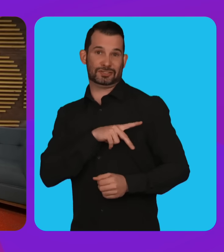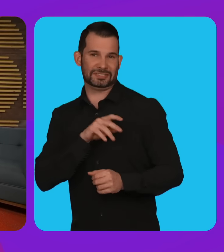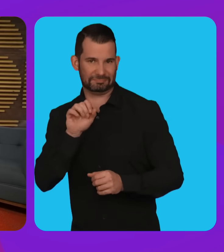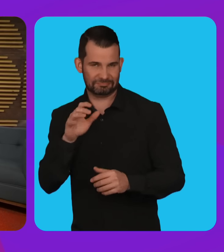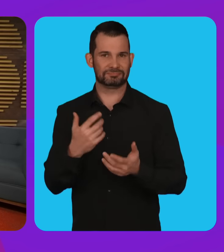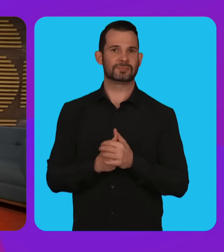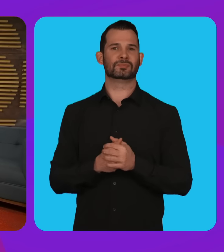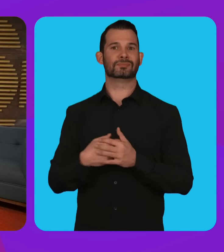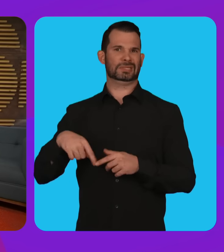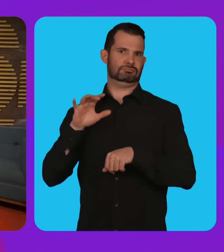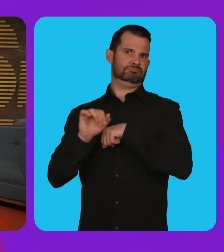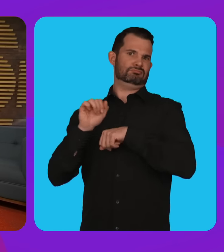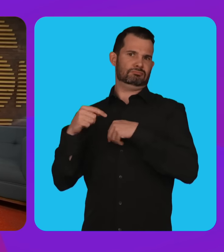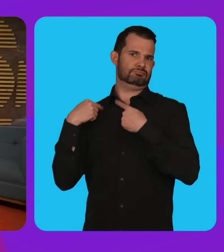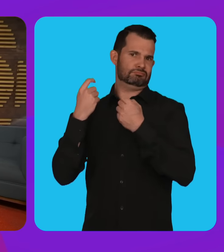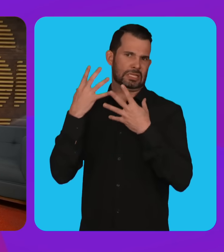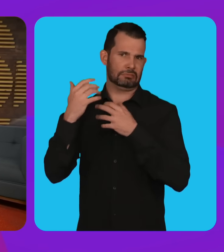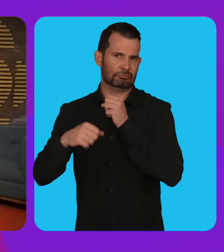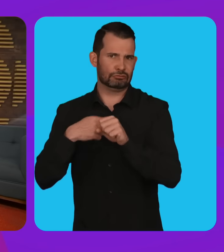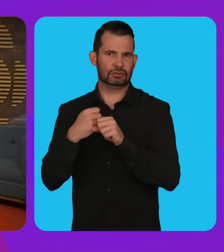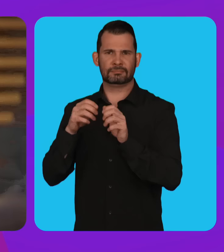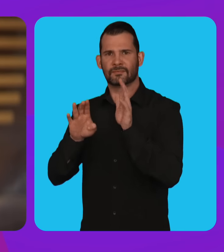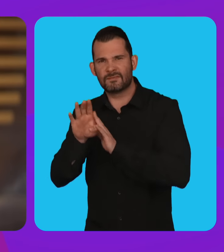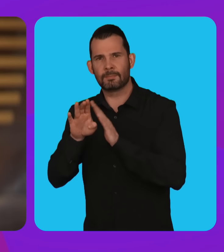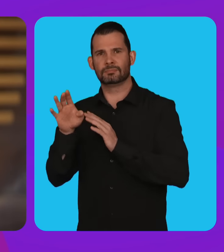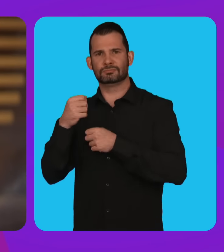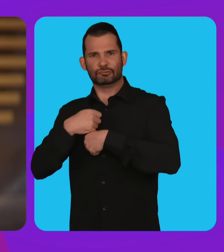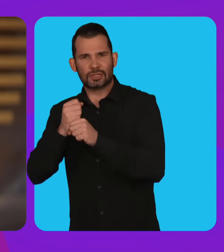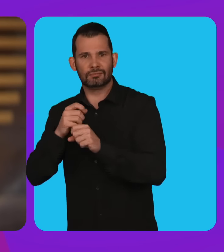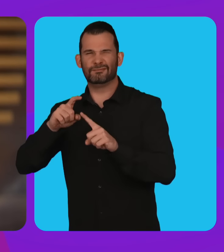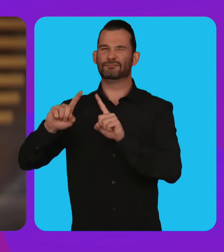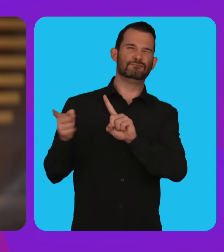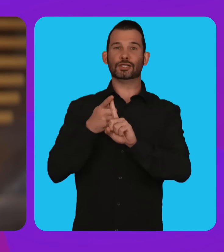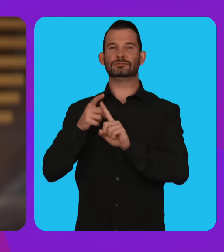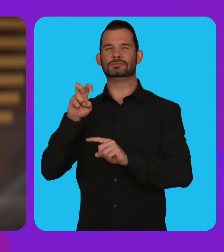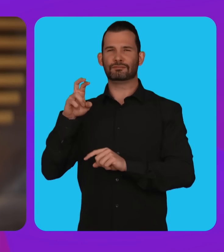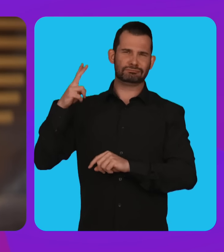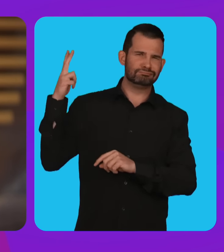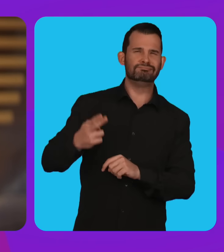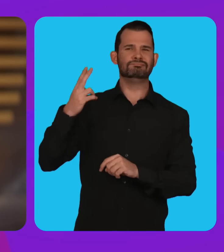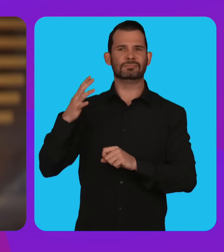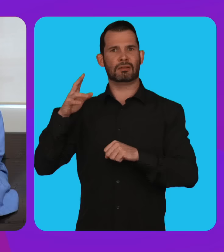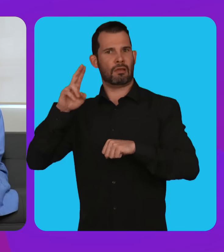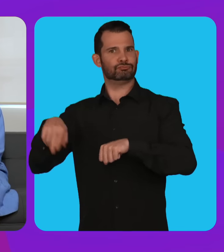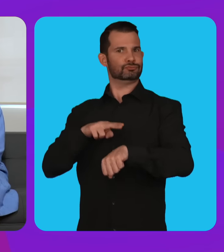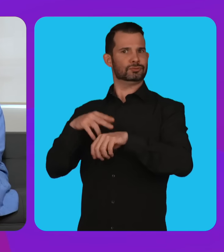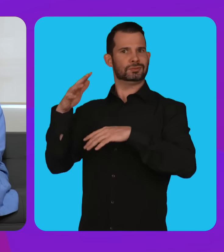We worked for many years on developing and creating the first ever national Indigenous